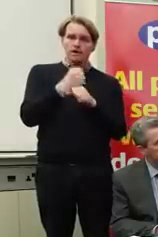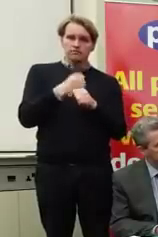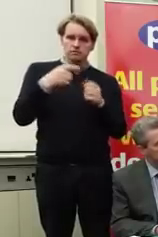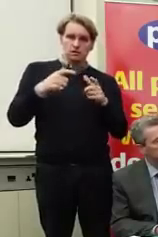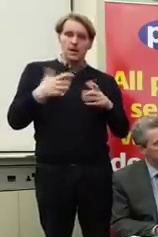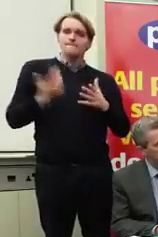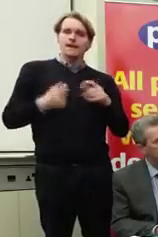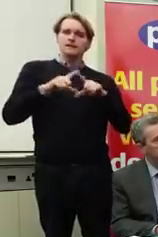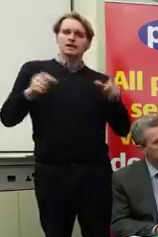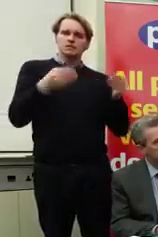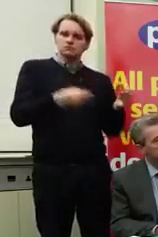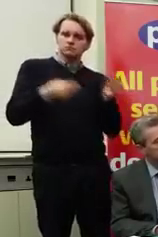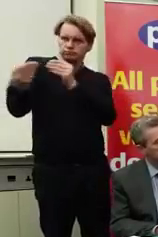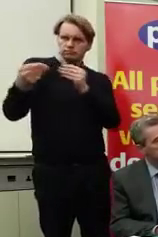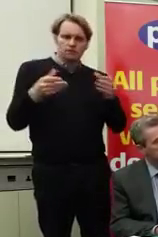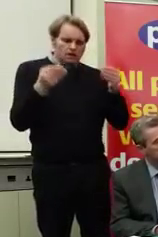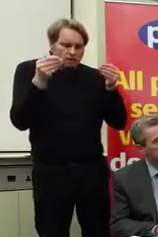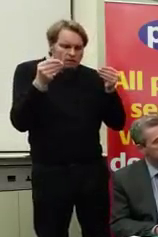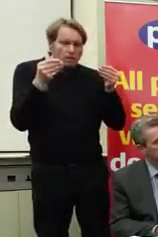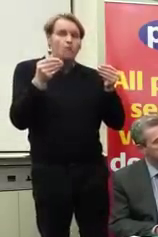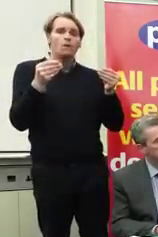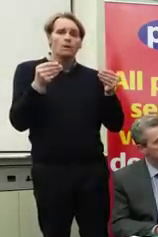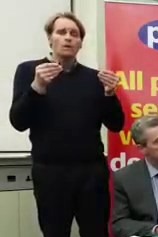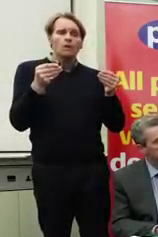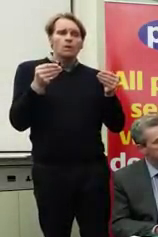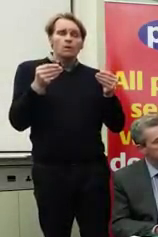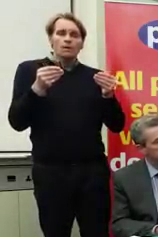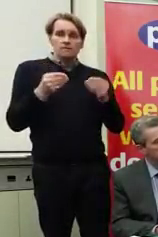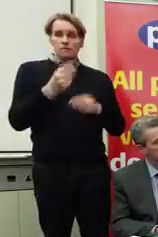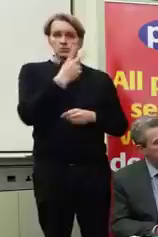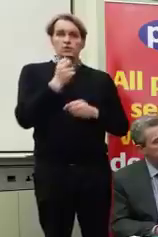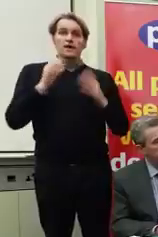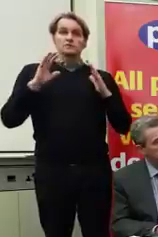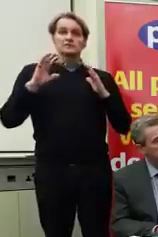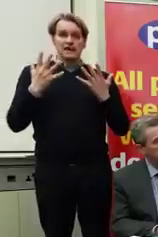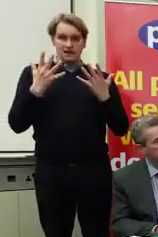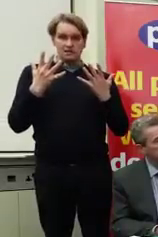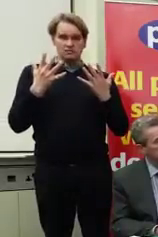so I've met local government workers they've lost since 2010 - 21% -